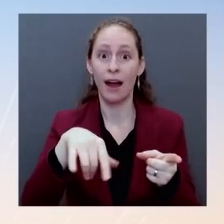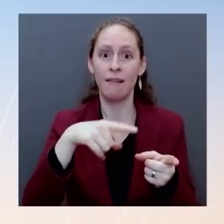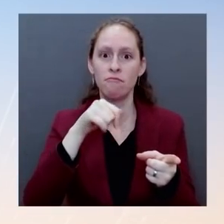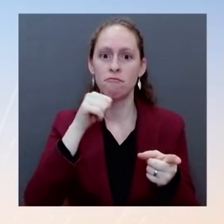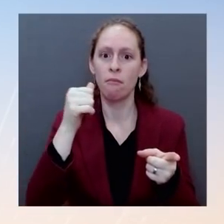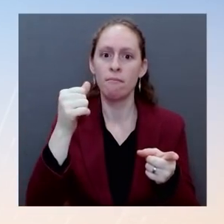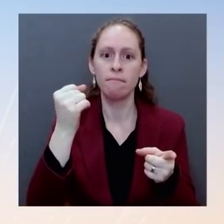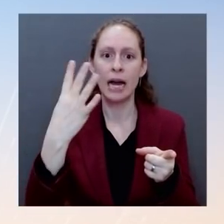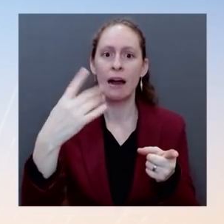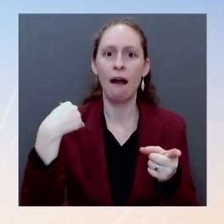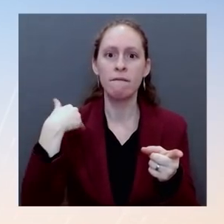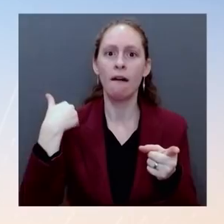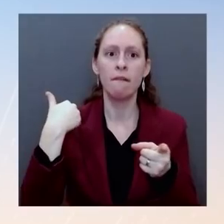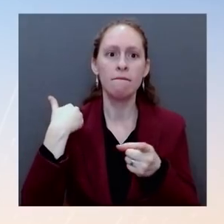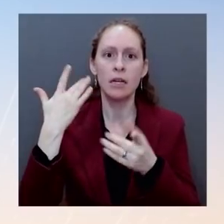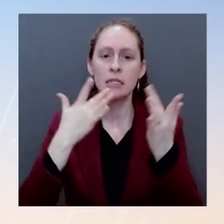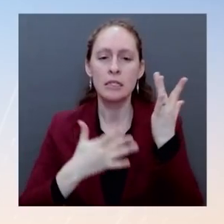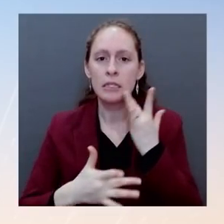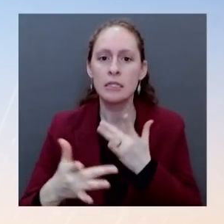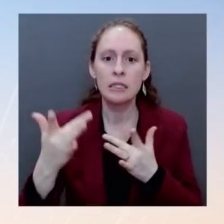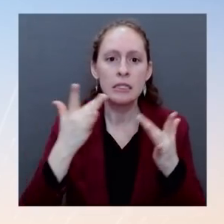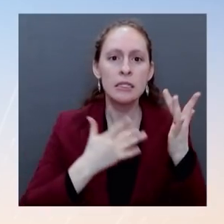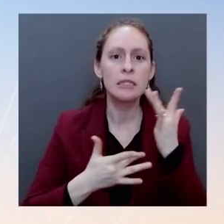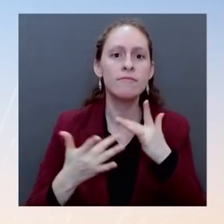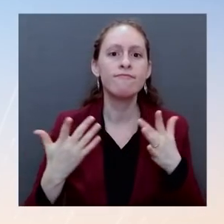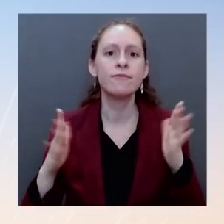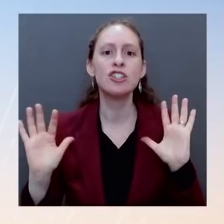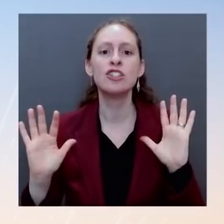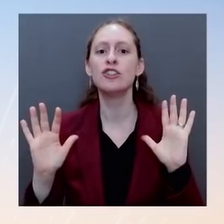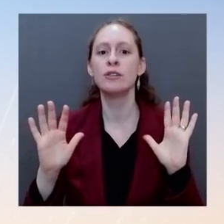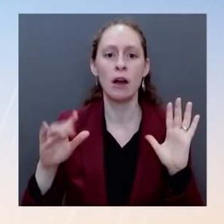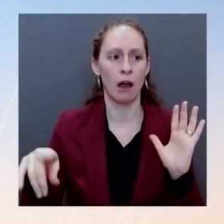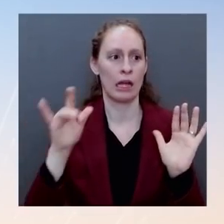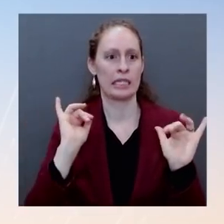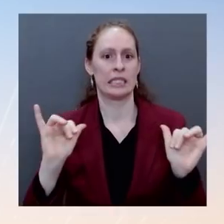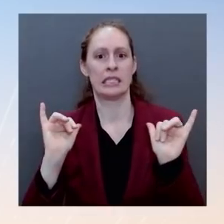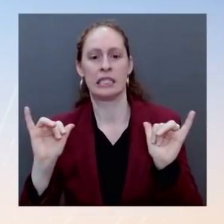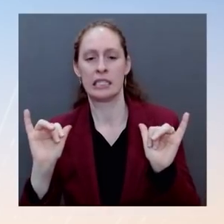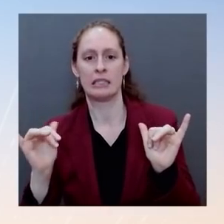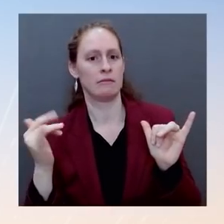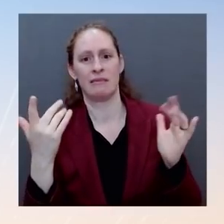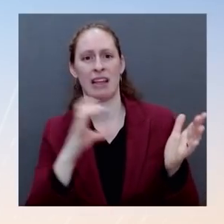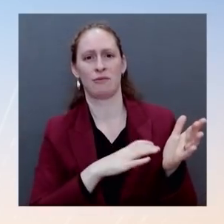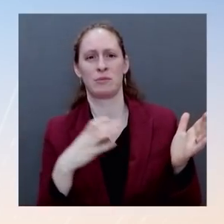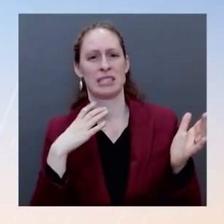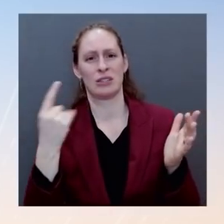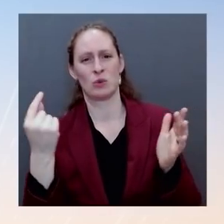and pushing for is for Congress to move forward in the -- in taking steps to support and boost --